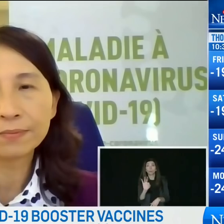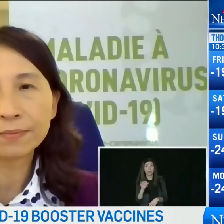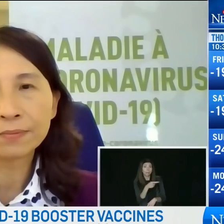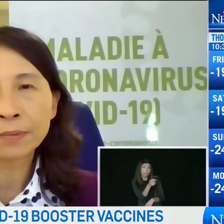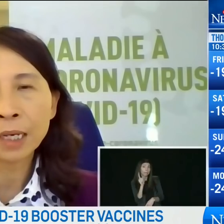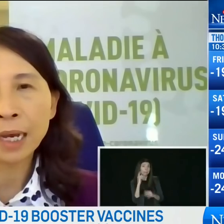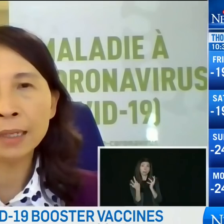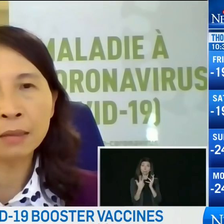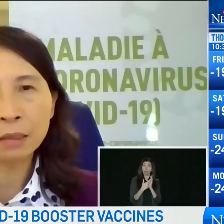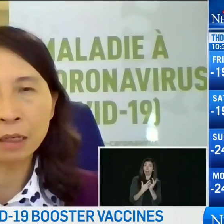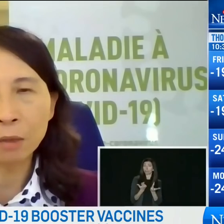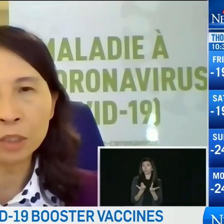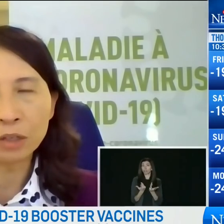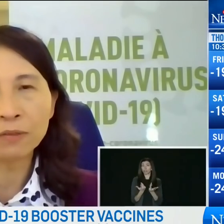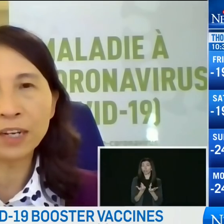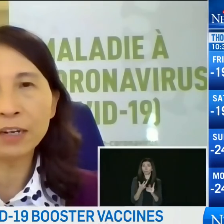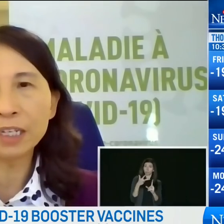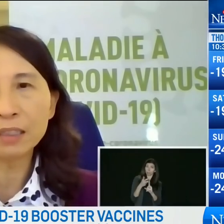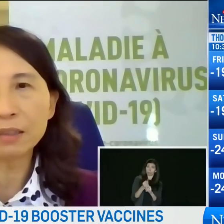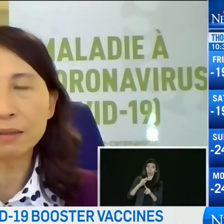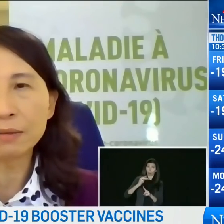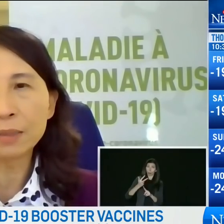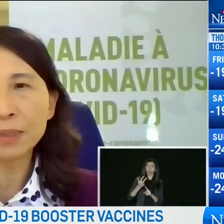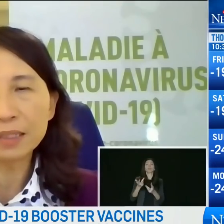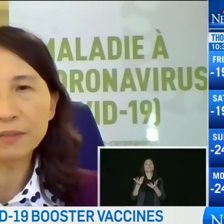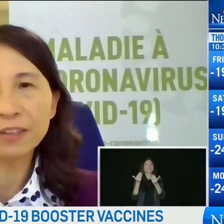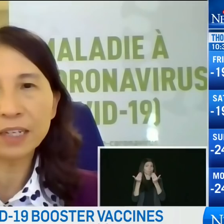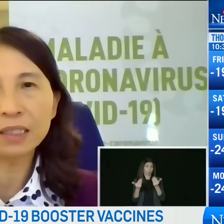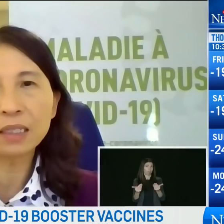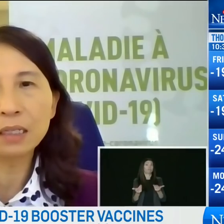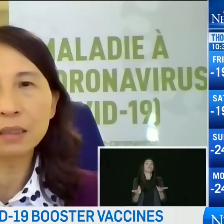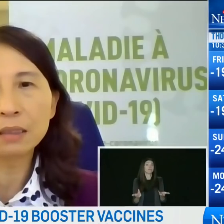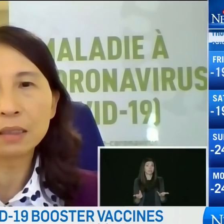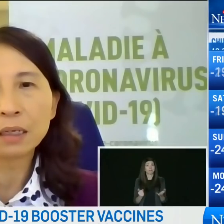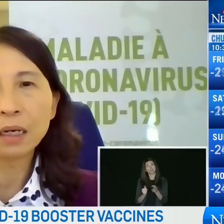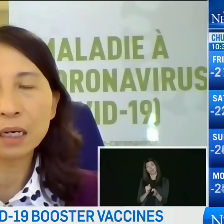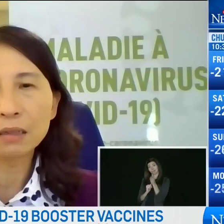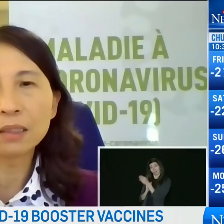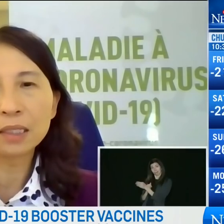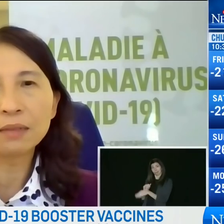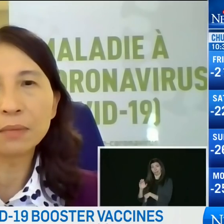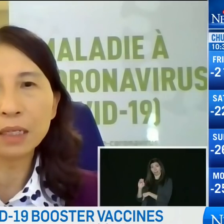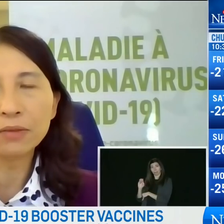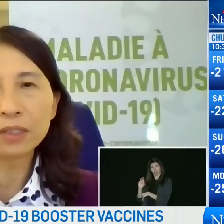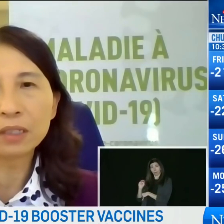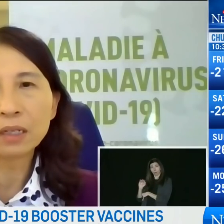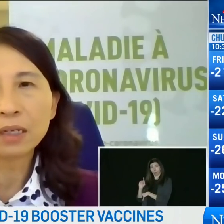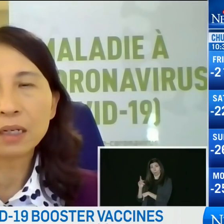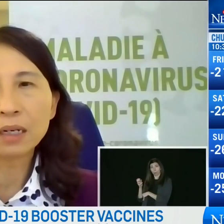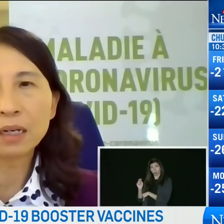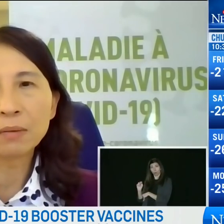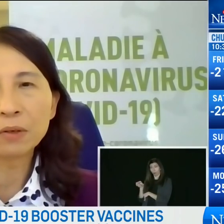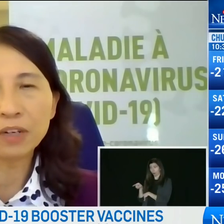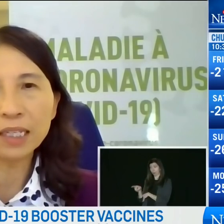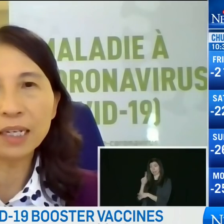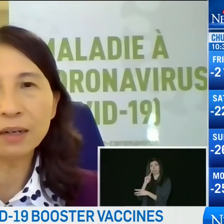PRIMARY SERIES BUT OFFERING THE